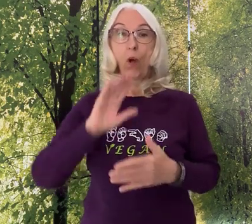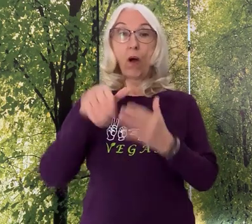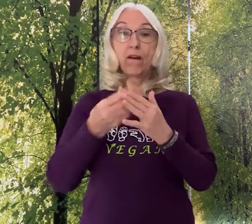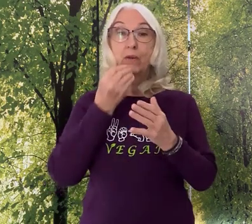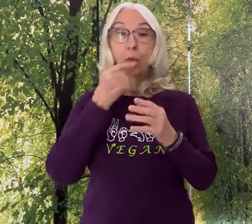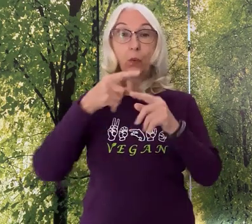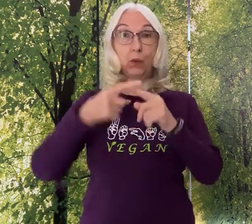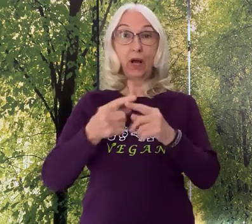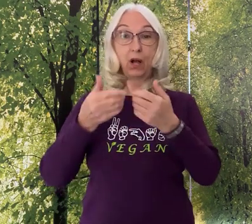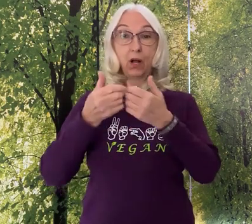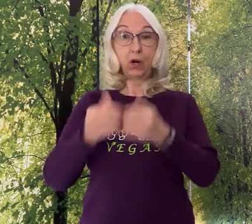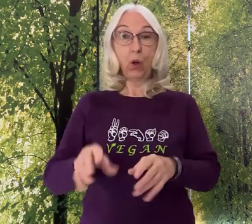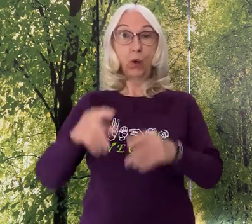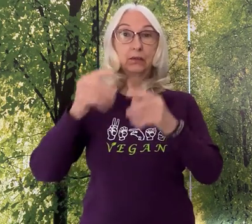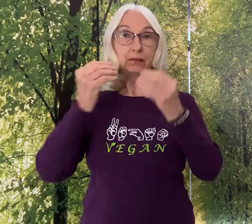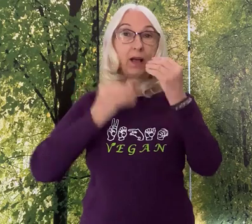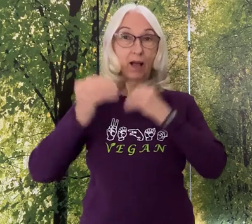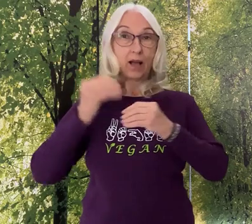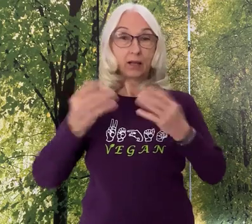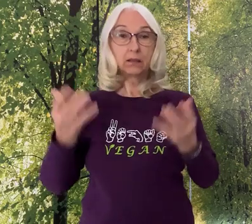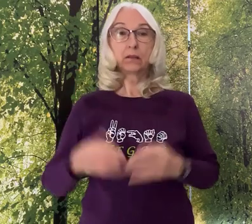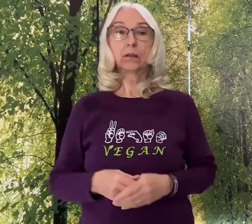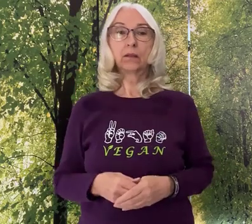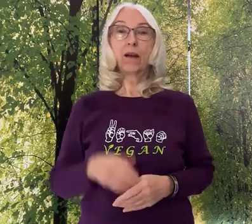Whole food weight loss diet